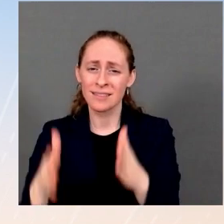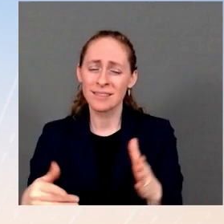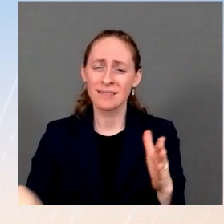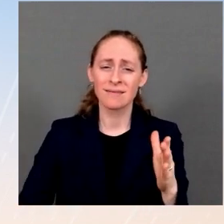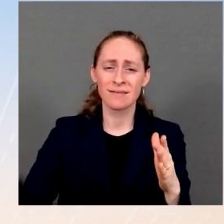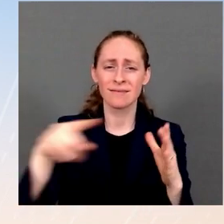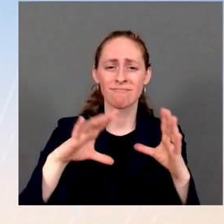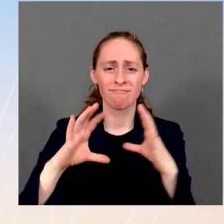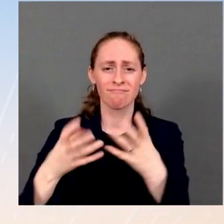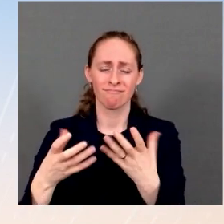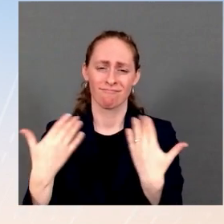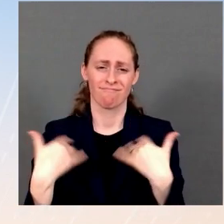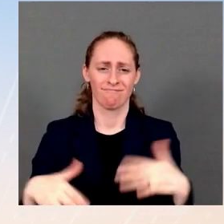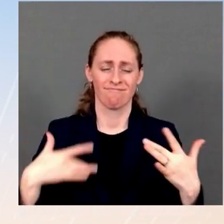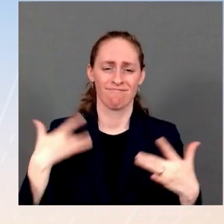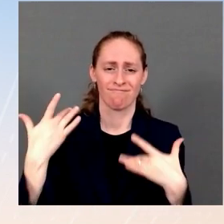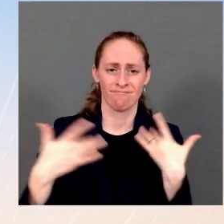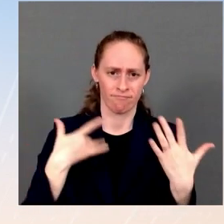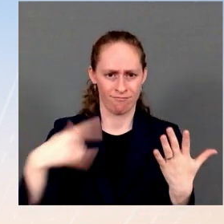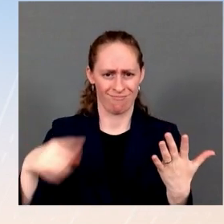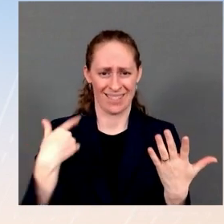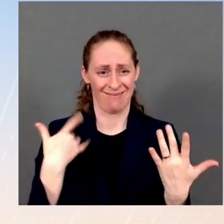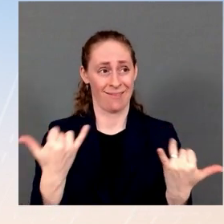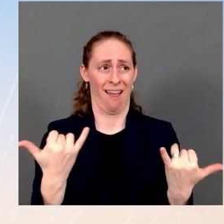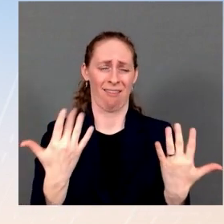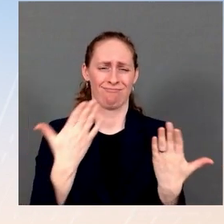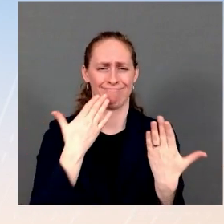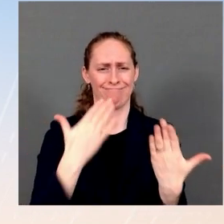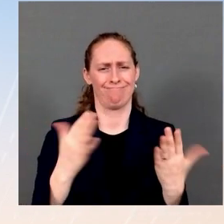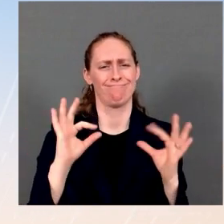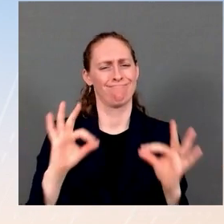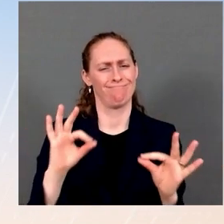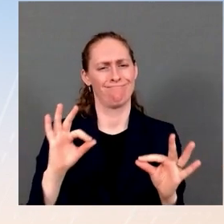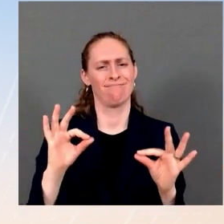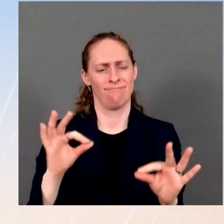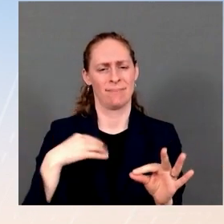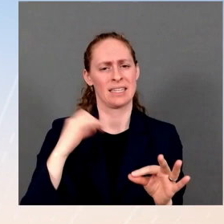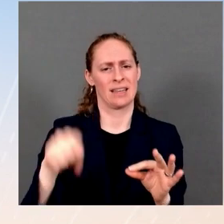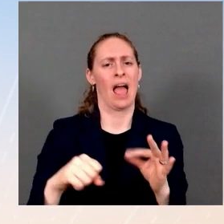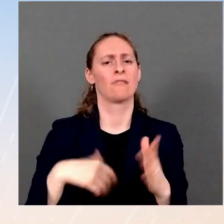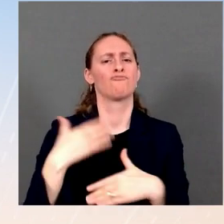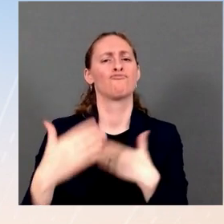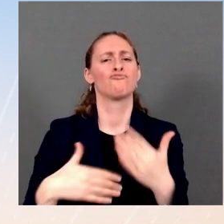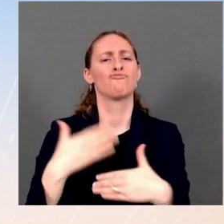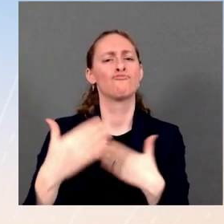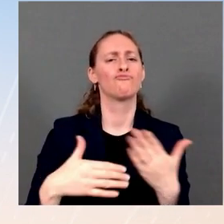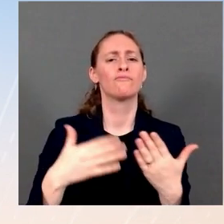every time he talks about the climate crisis. Ms. Jean-Pierre: Go ahead, Zolan. The Press: Let me follow up on Build Back Better -- on Build Back Better.